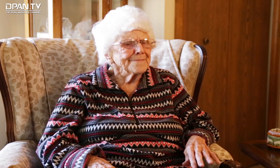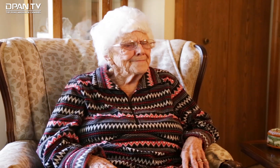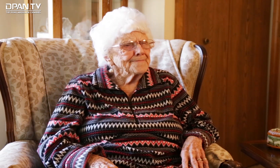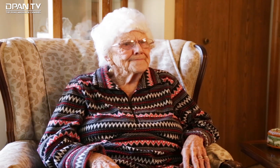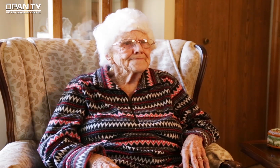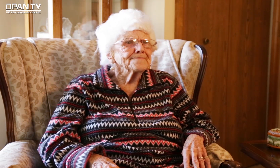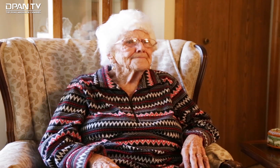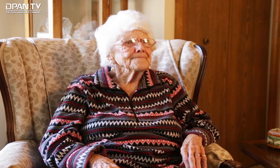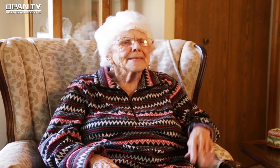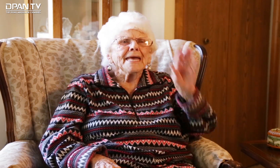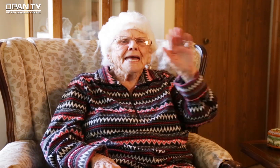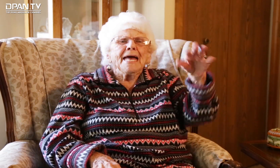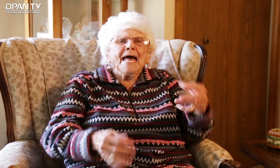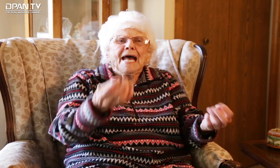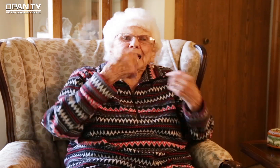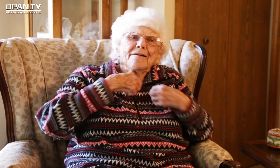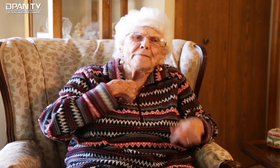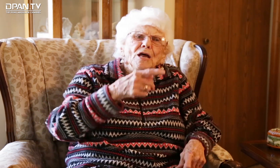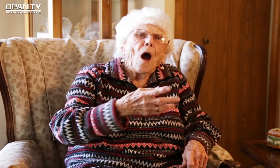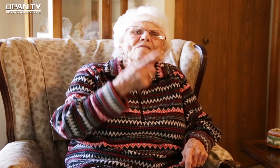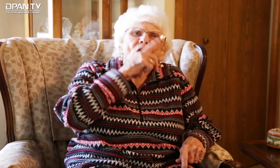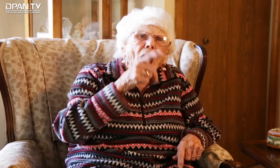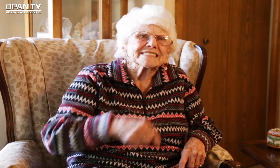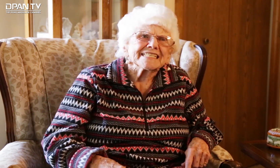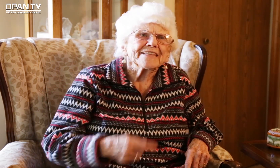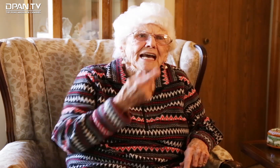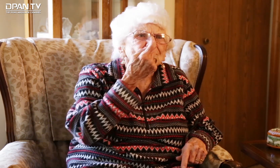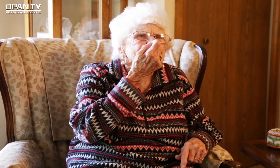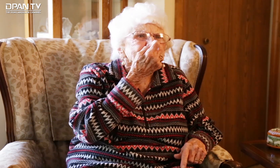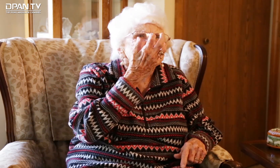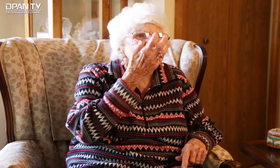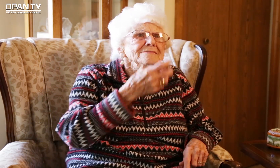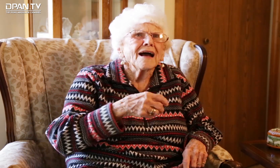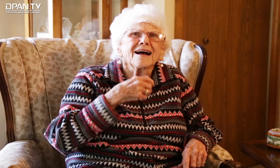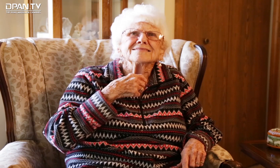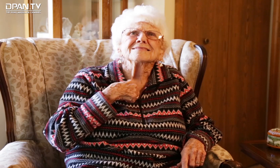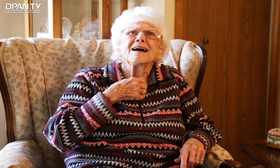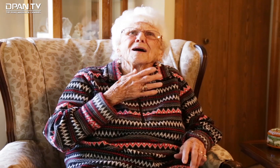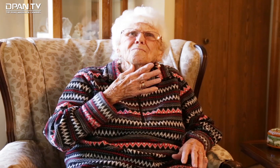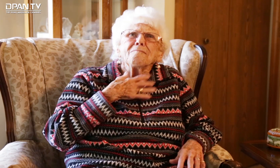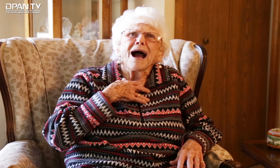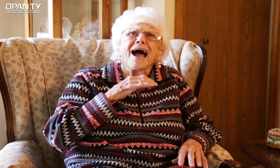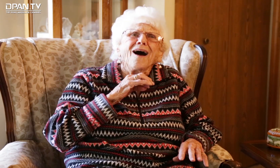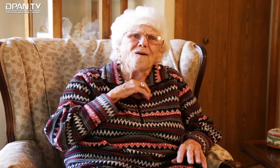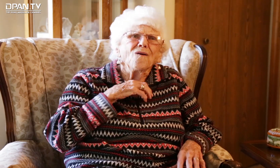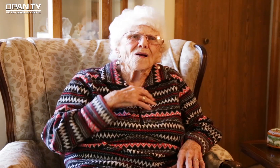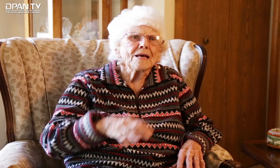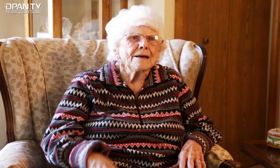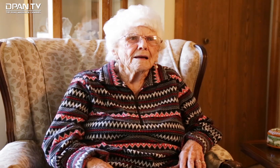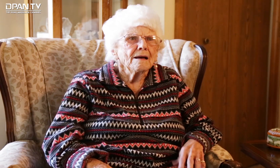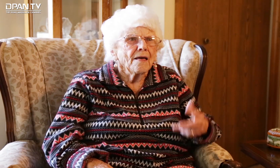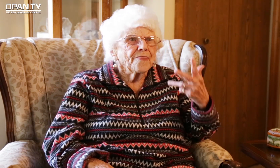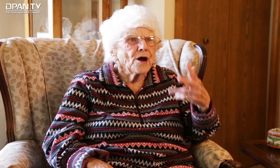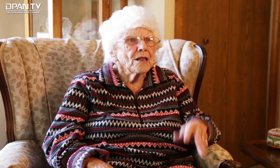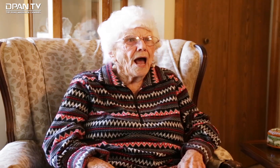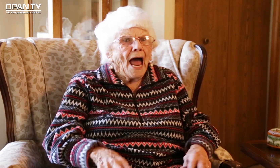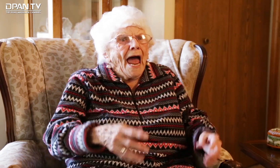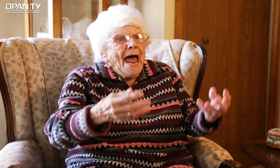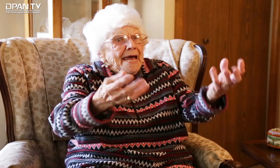The nurse repeated, "GIVE me your false teeth" she was a little grumpy. Again, my response was, "they're my own".